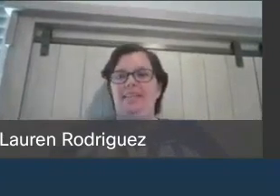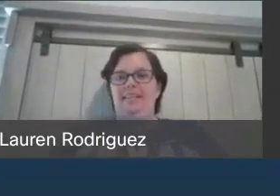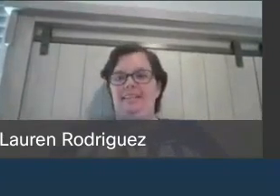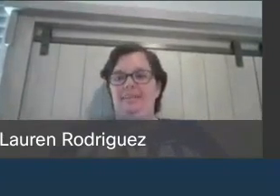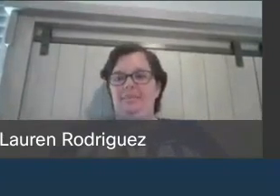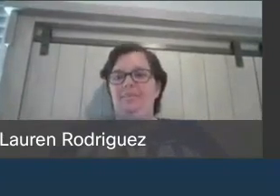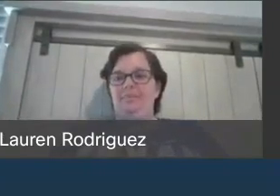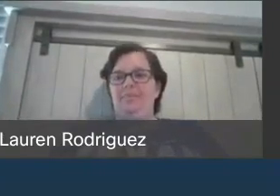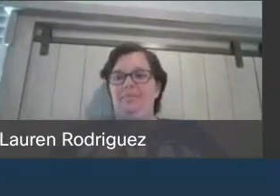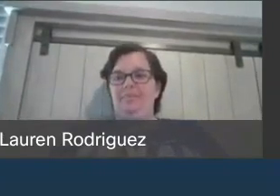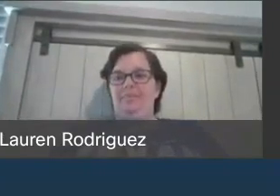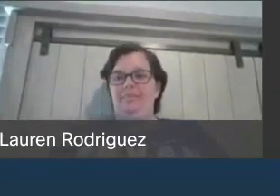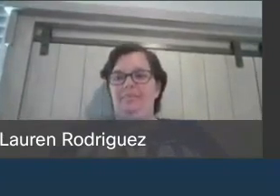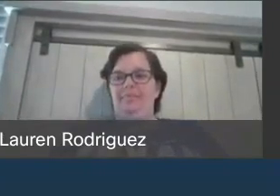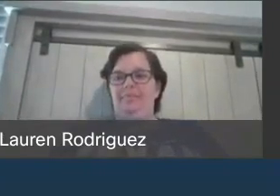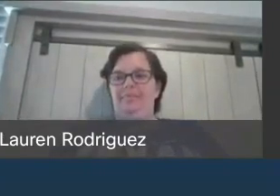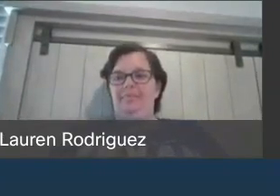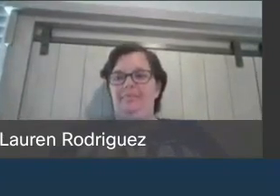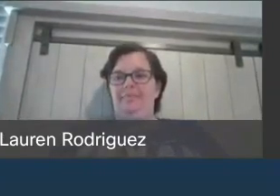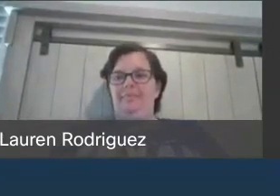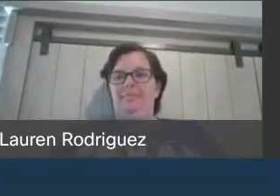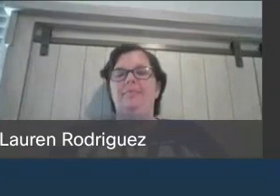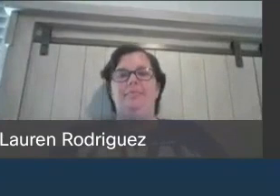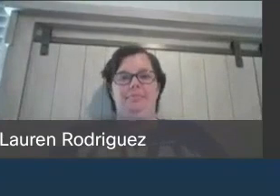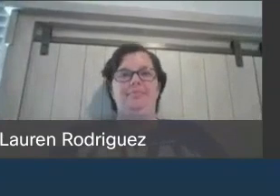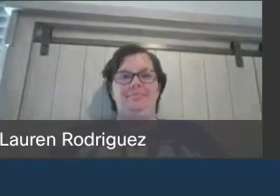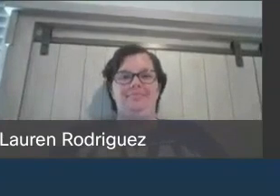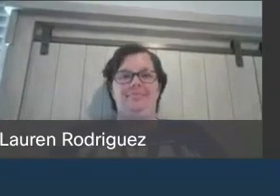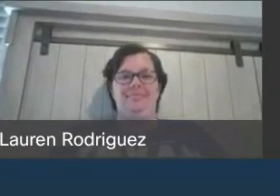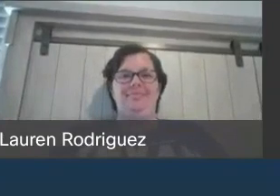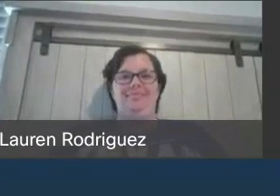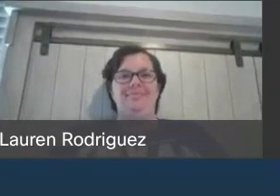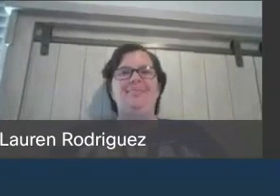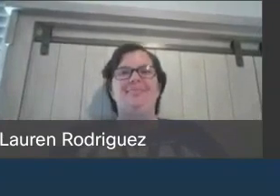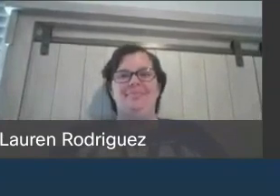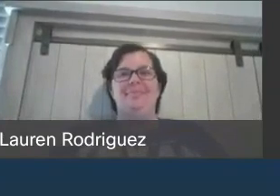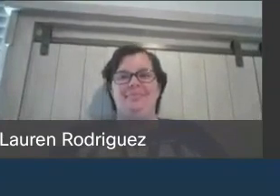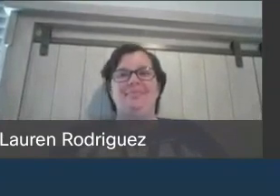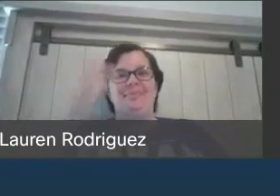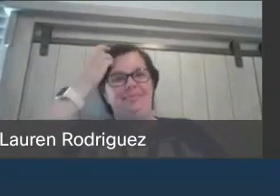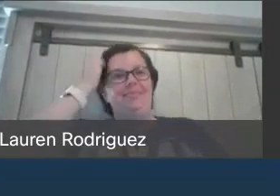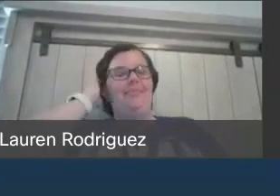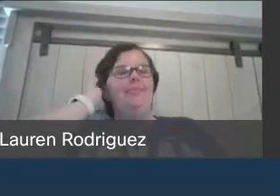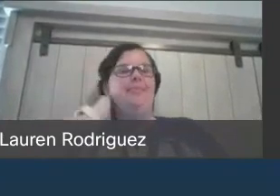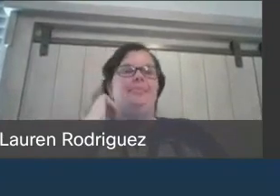about the whole thing and little yay and hooray and stuff like that. It was always good to hear.